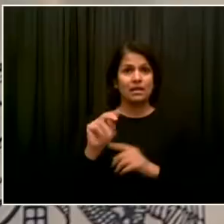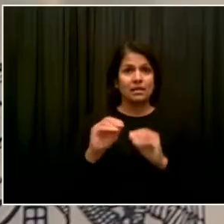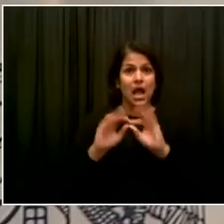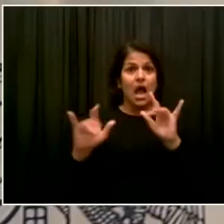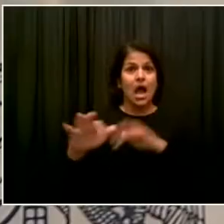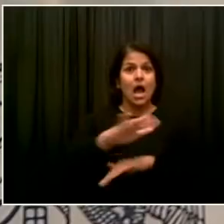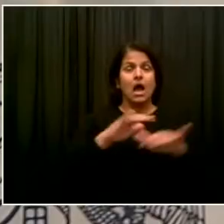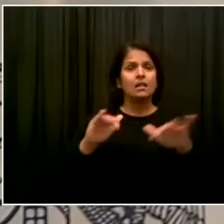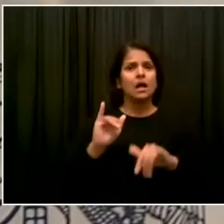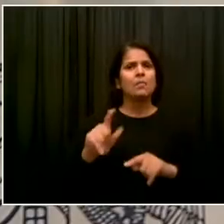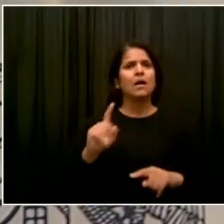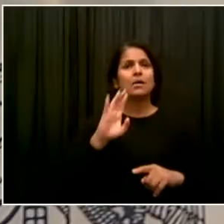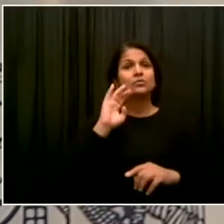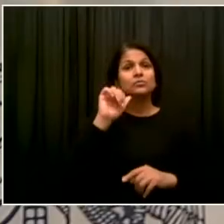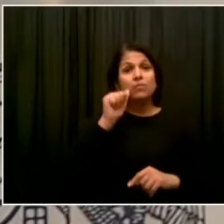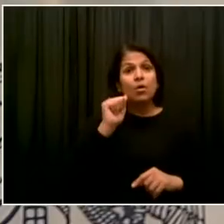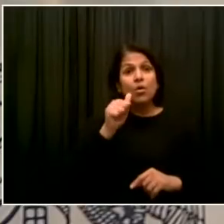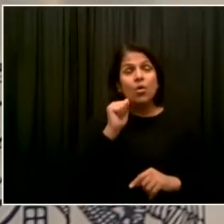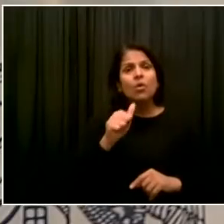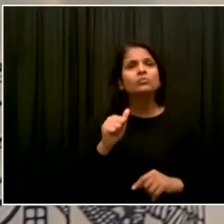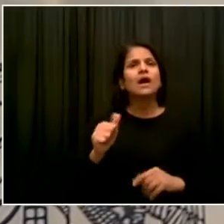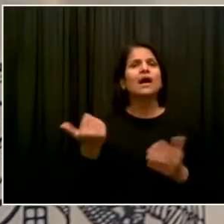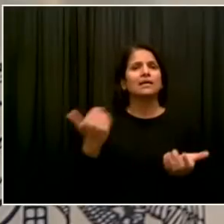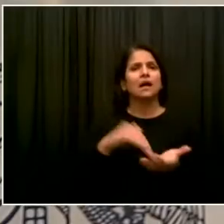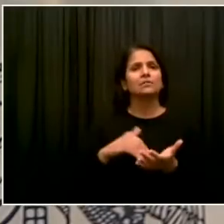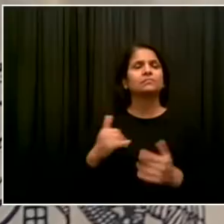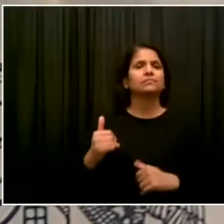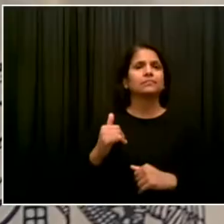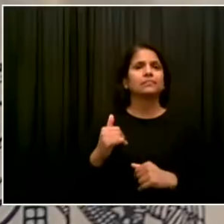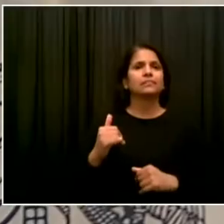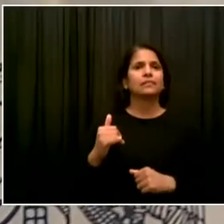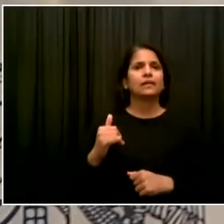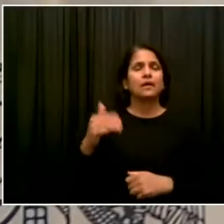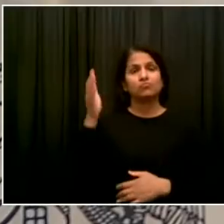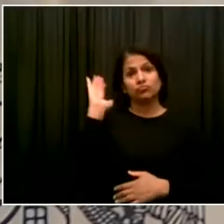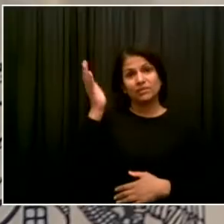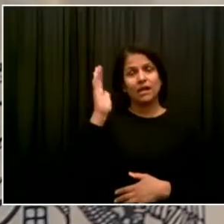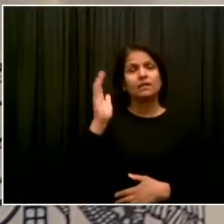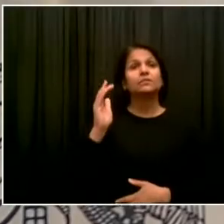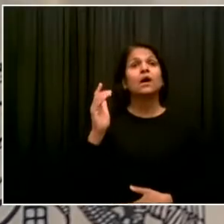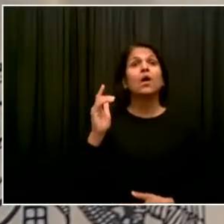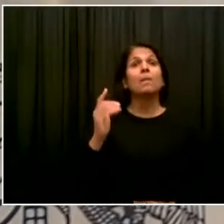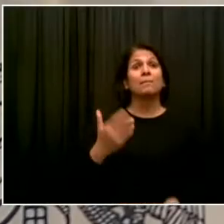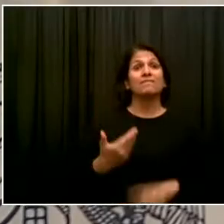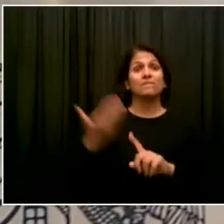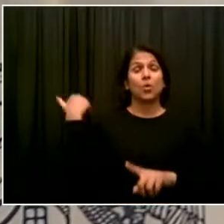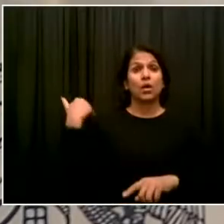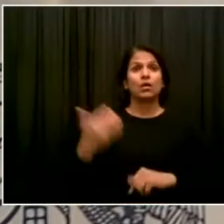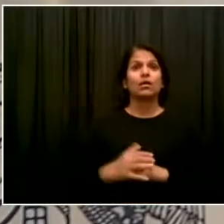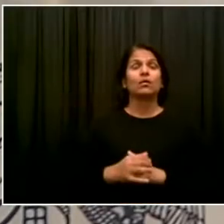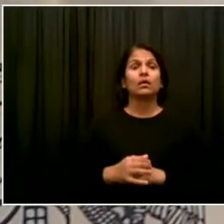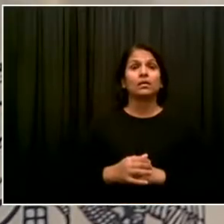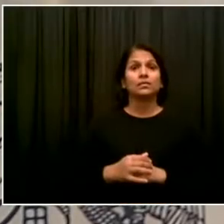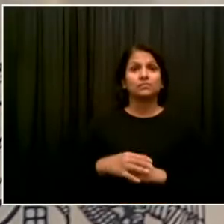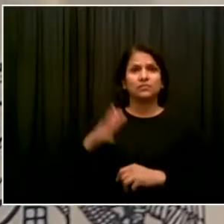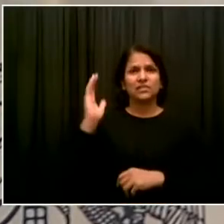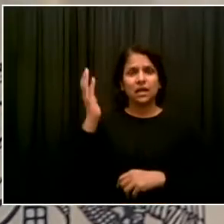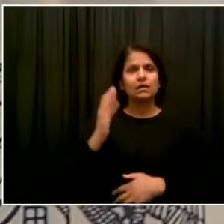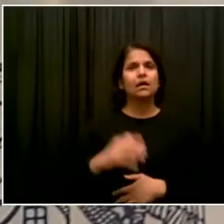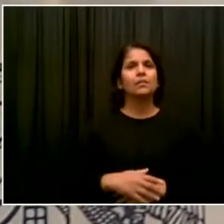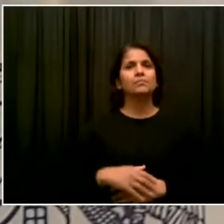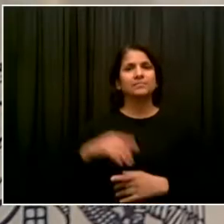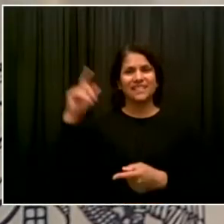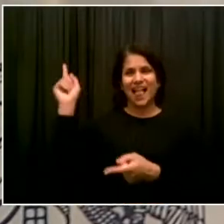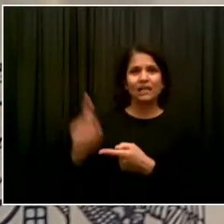ON WITH OMICRON